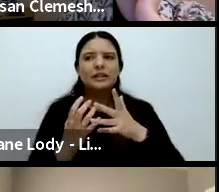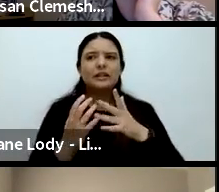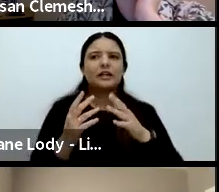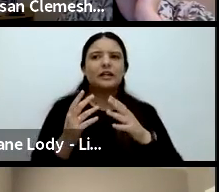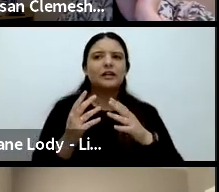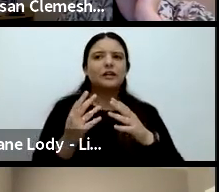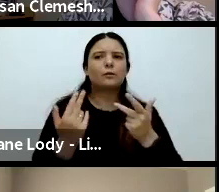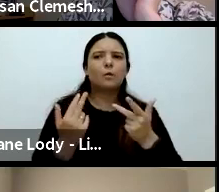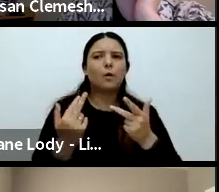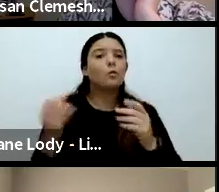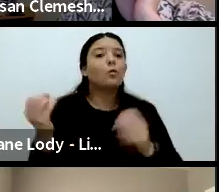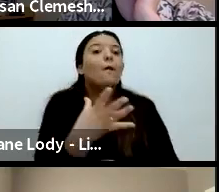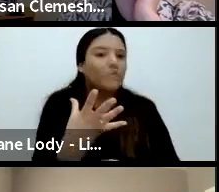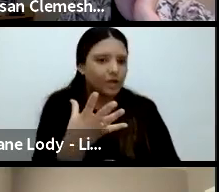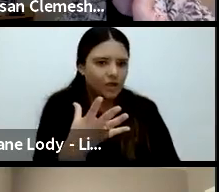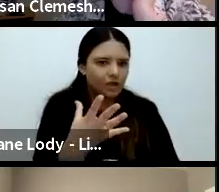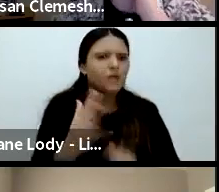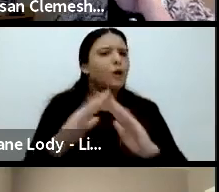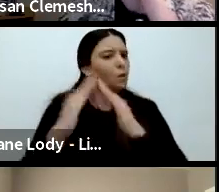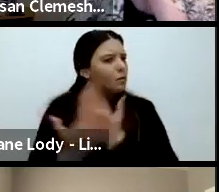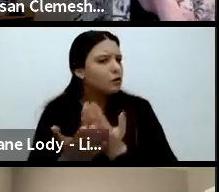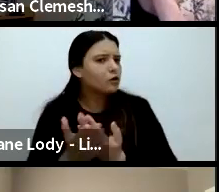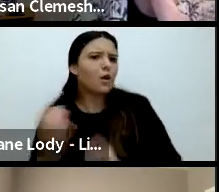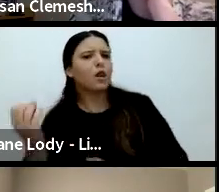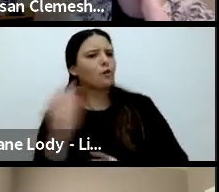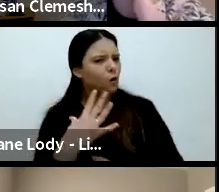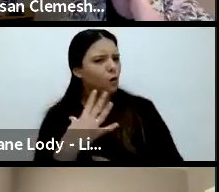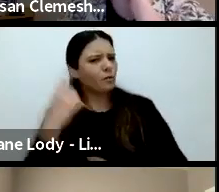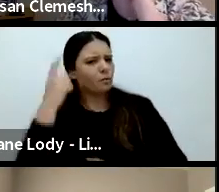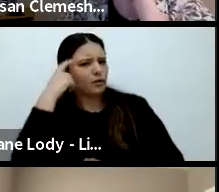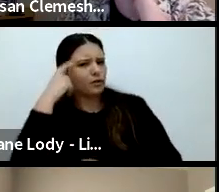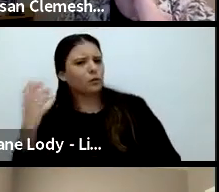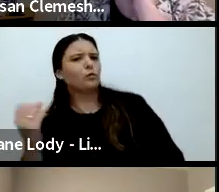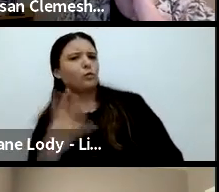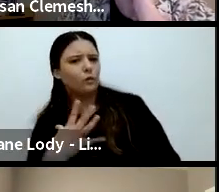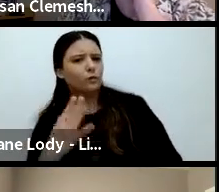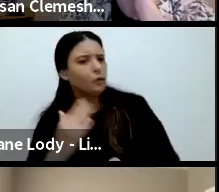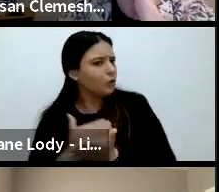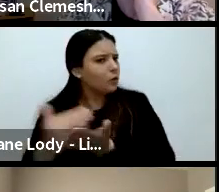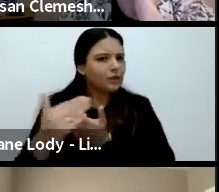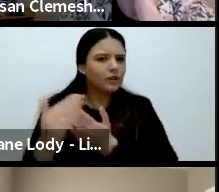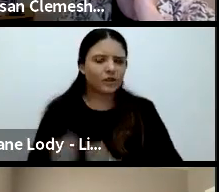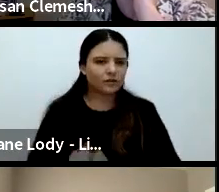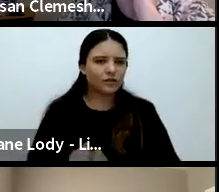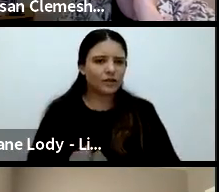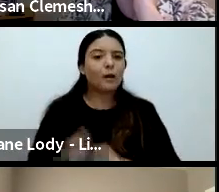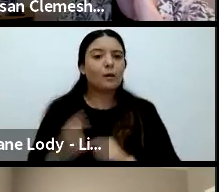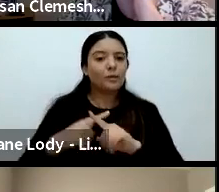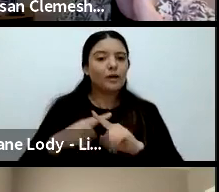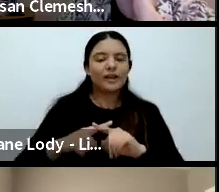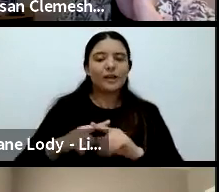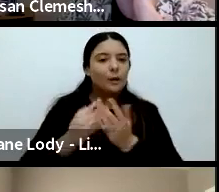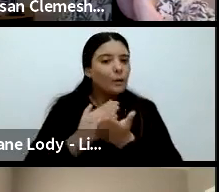the don't have to do with deal with the problems, they're really somebody else's are the schools problem was not ours so we can, we can be free.